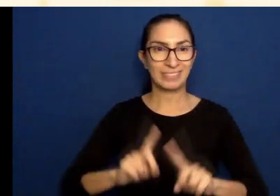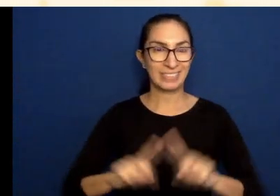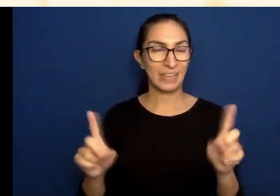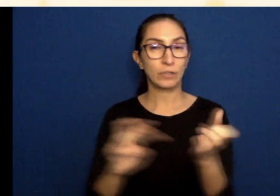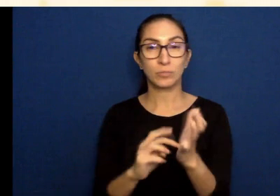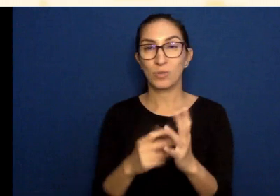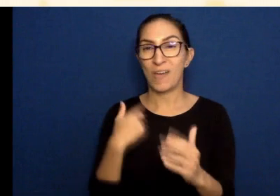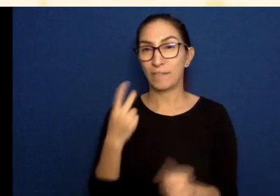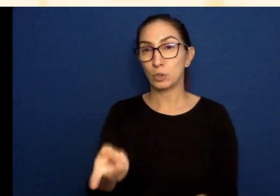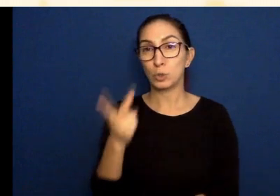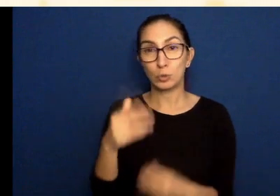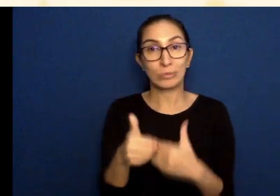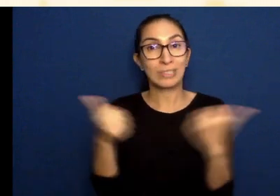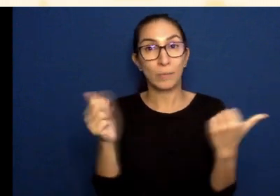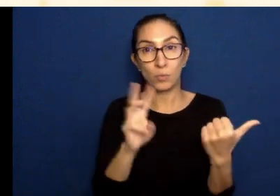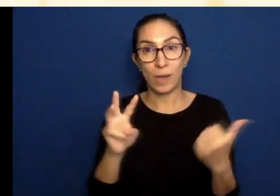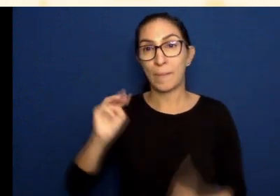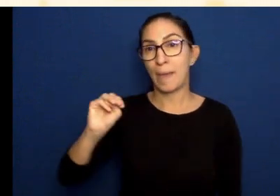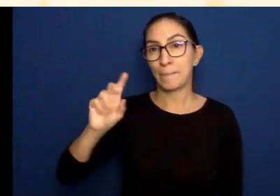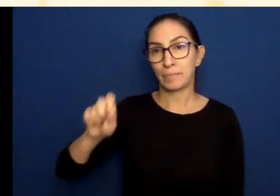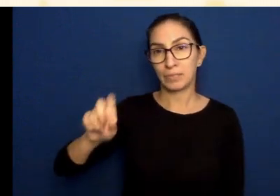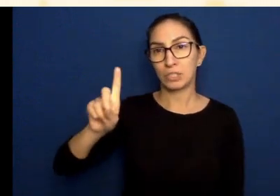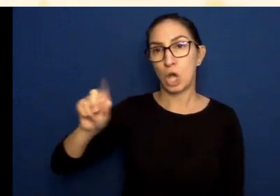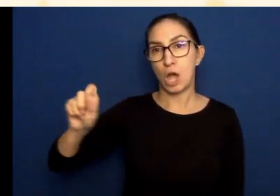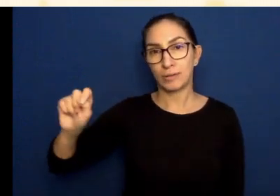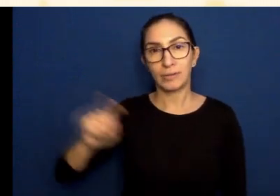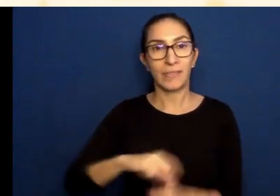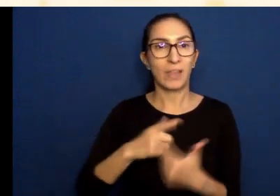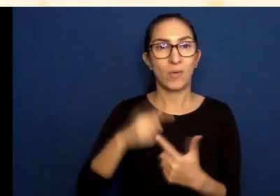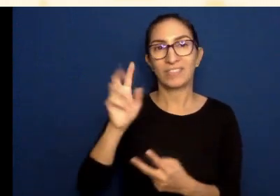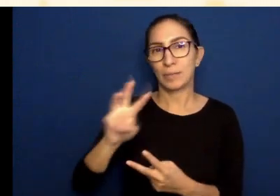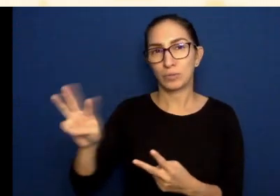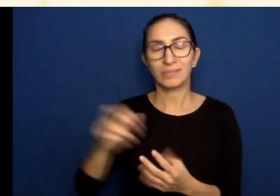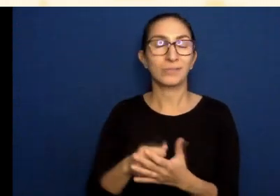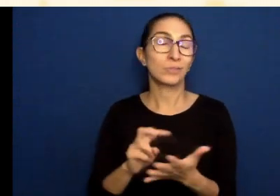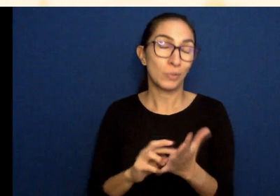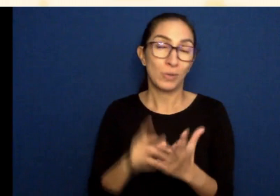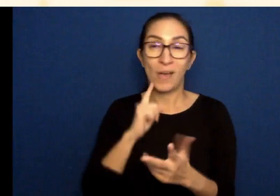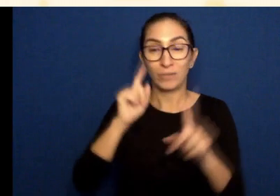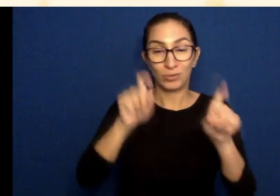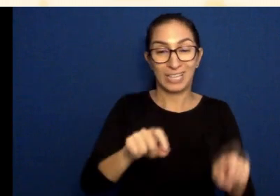M dot sites have a particular display, and it's actually a completely different website for mobile and tablet sites.